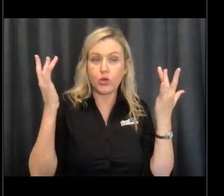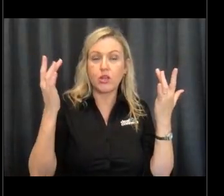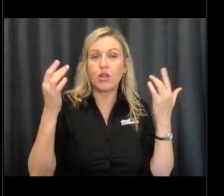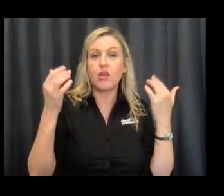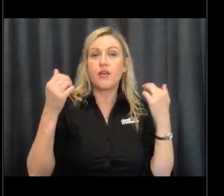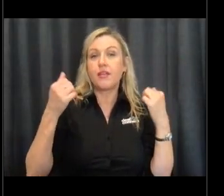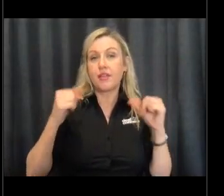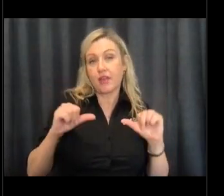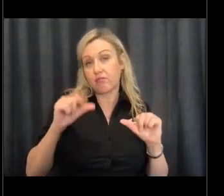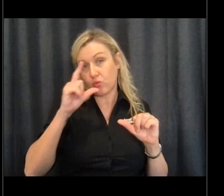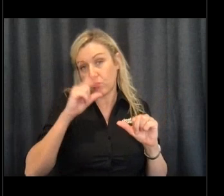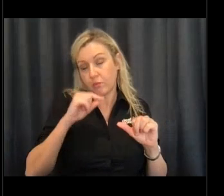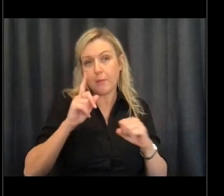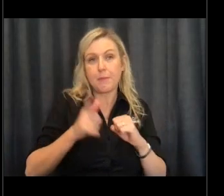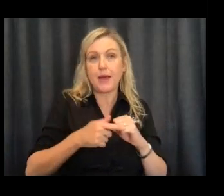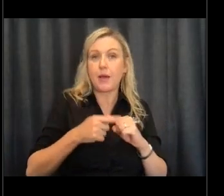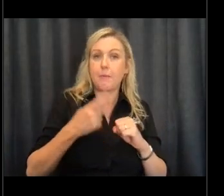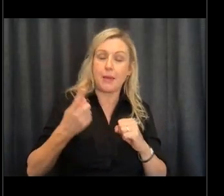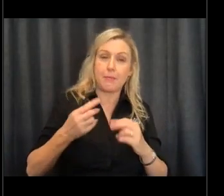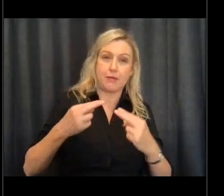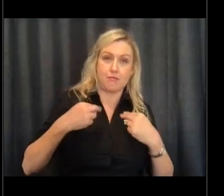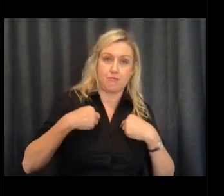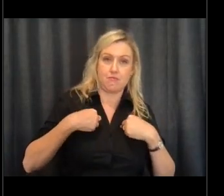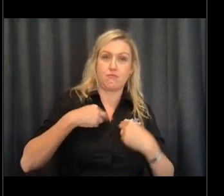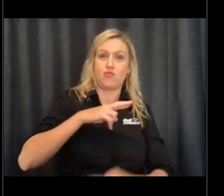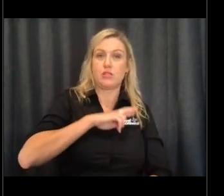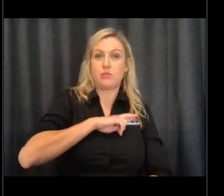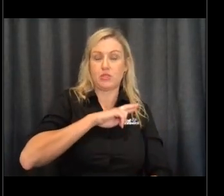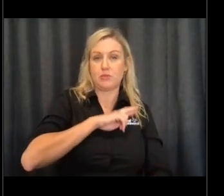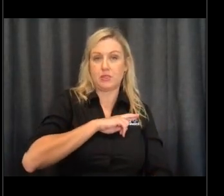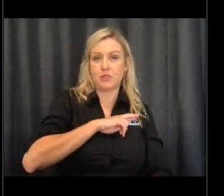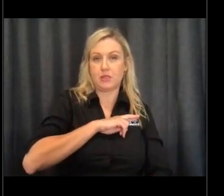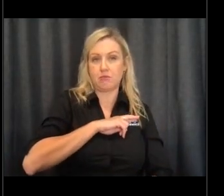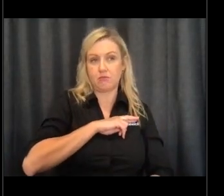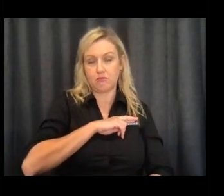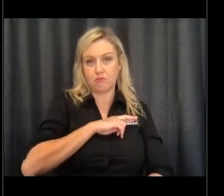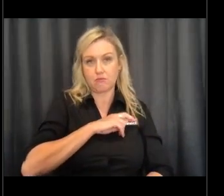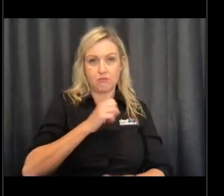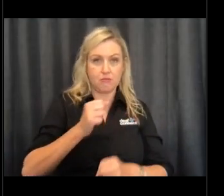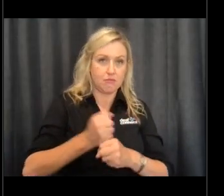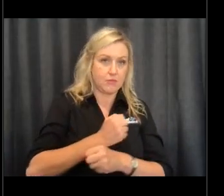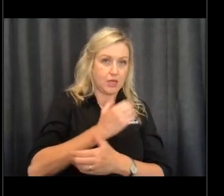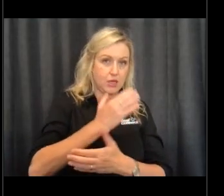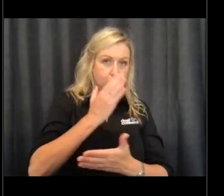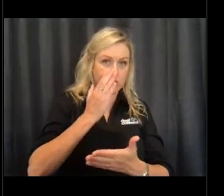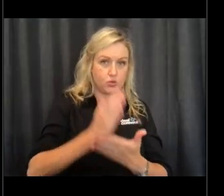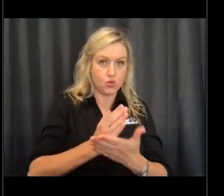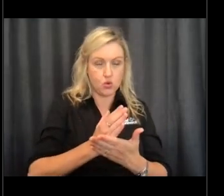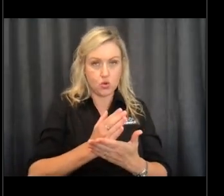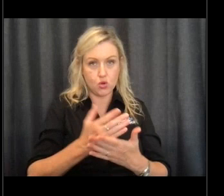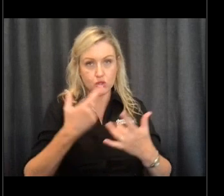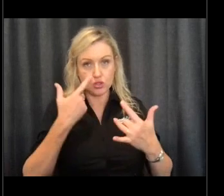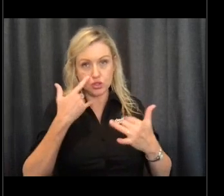might have been on them, in terms of making sure the building inspection was done properly